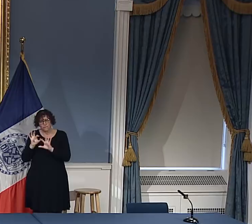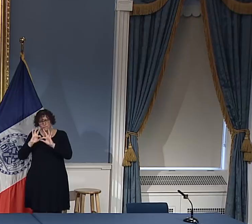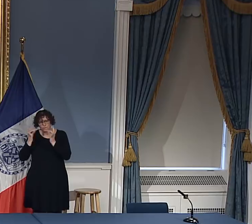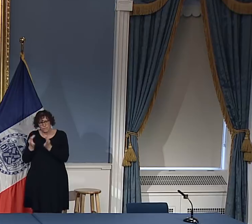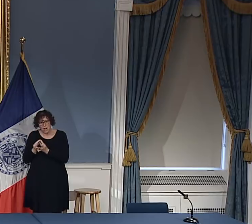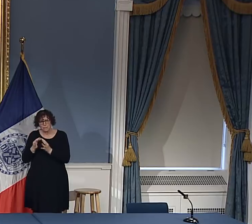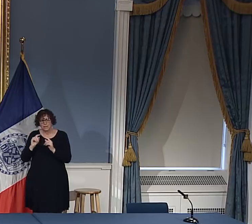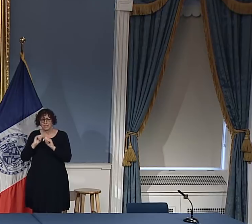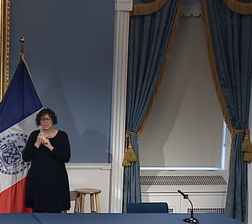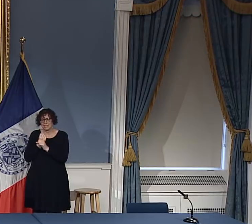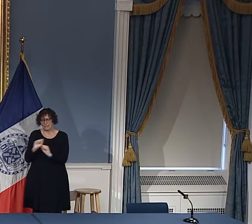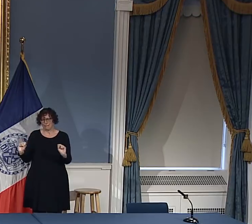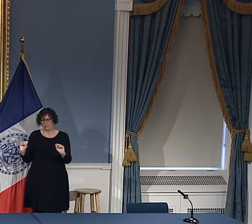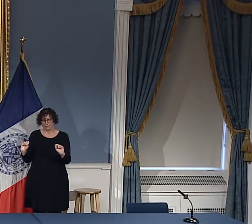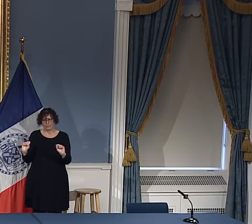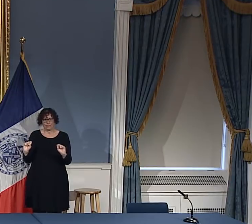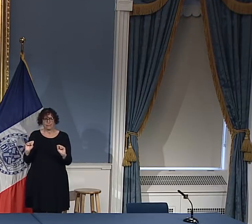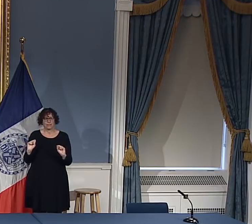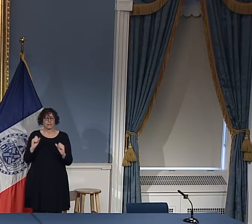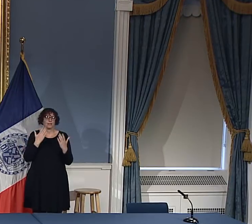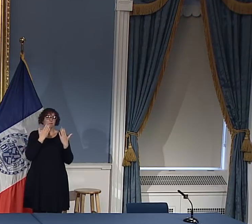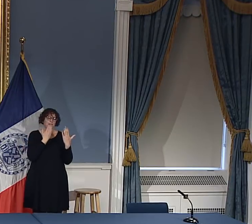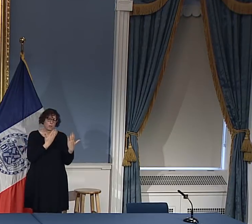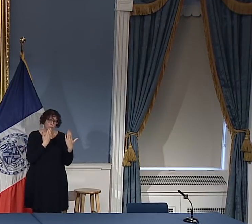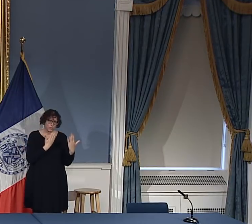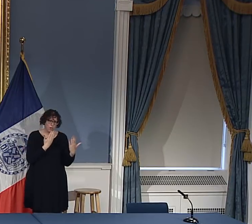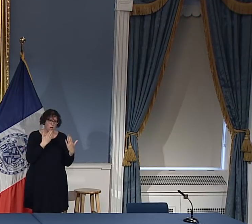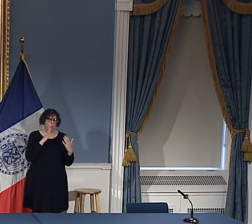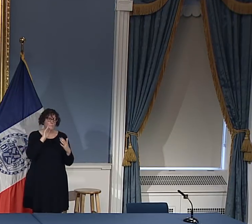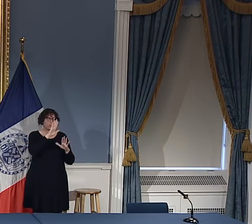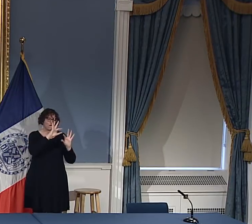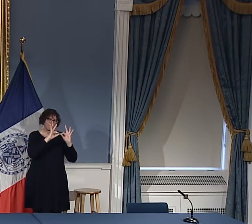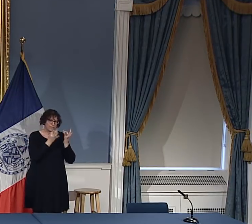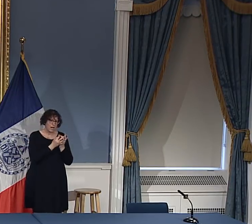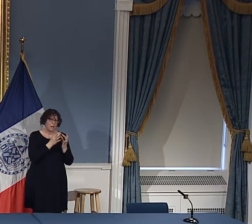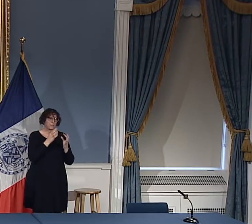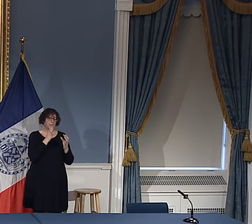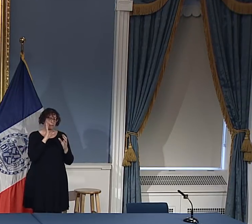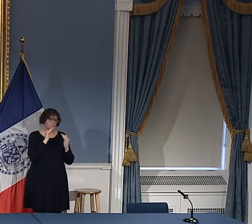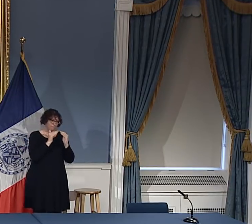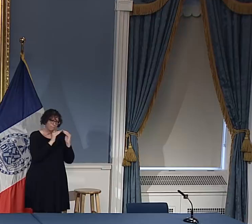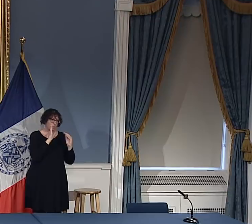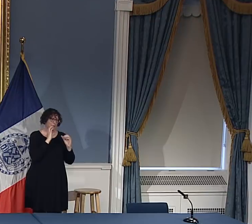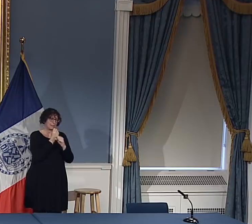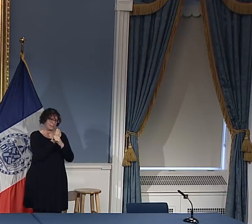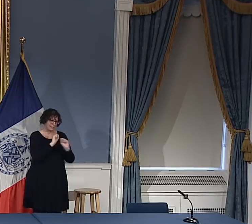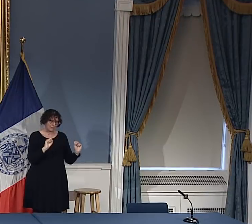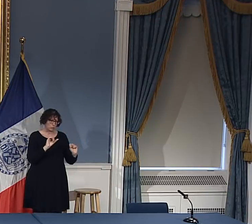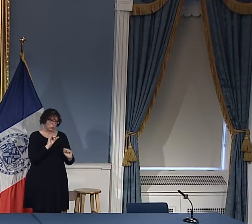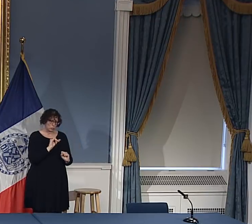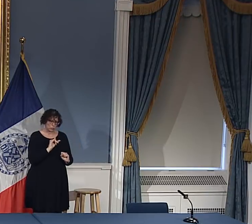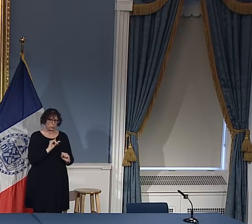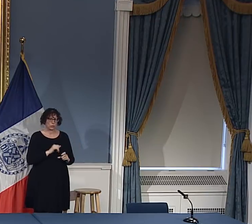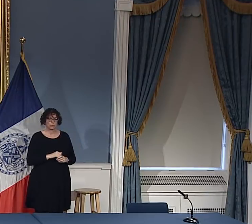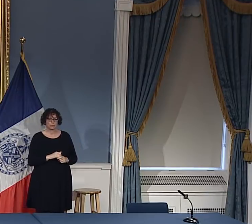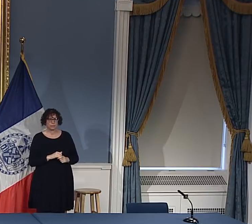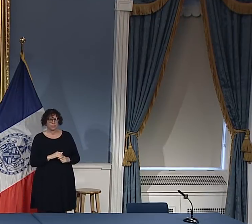I WANT TO SAY, I HOPE YOU AND YOUR FAMILY AND TEAM ARE WELL AND SAFE. THANK YOU. THAT'S VERY MUCH APPRECIATED. I HOPE YOU AND